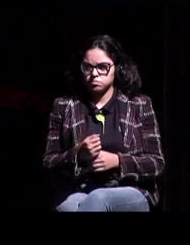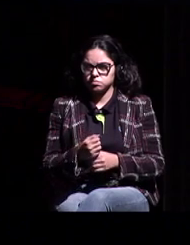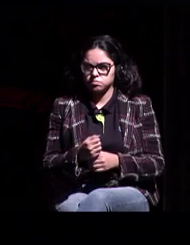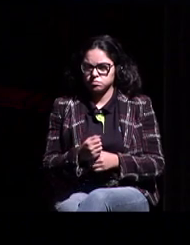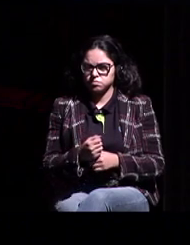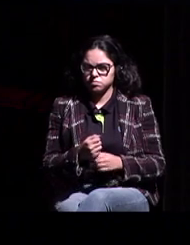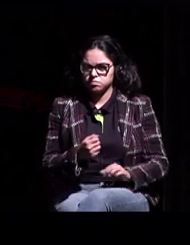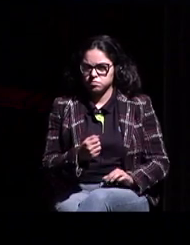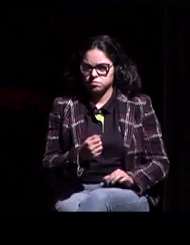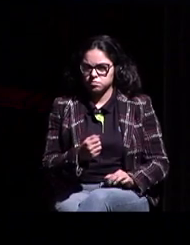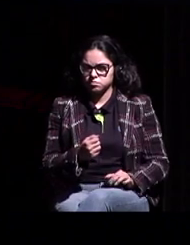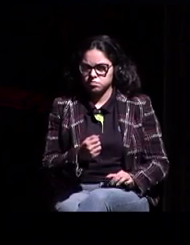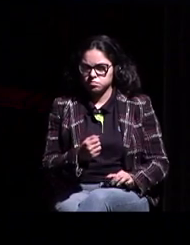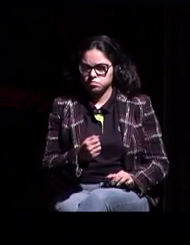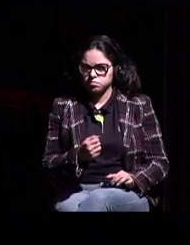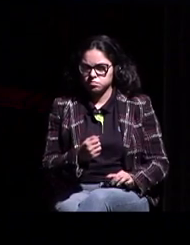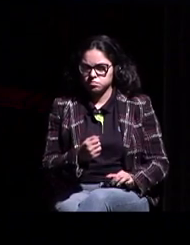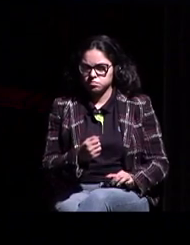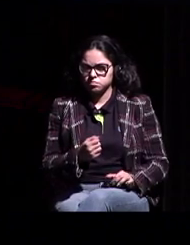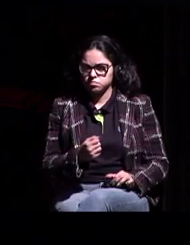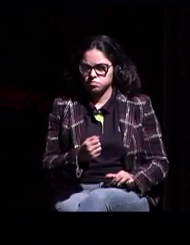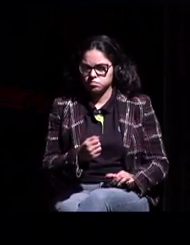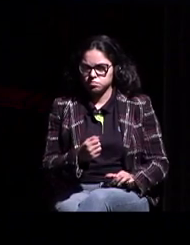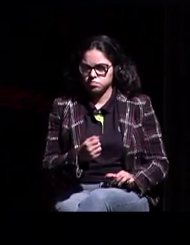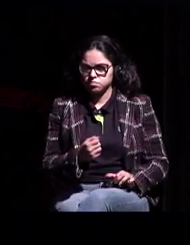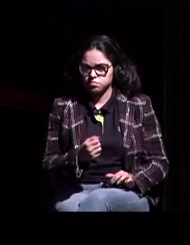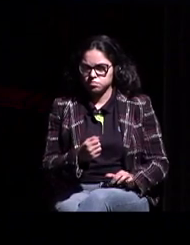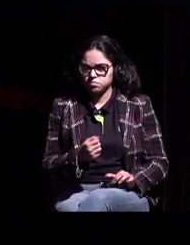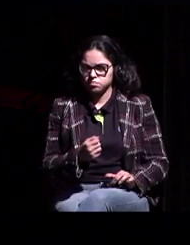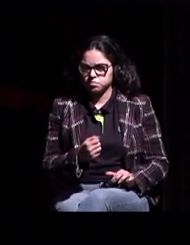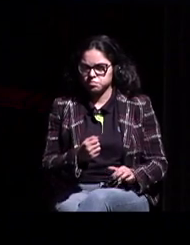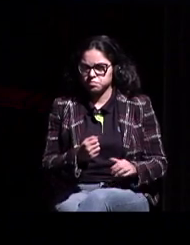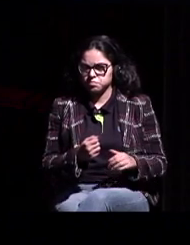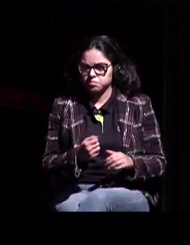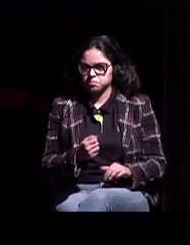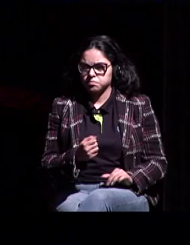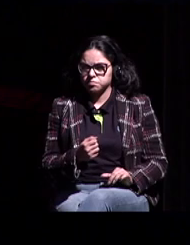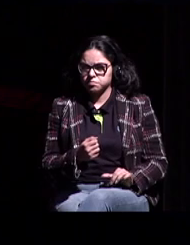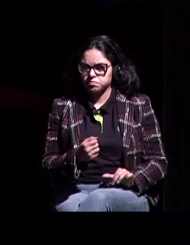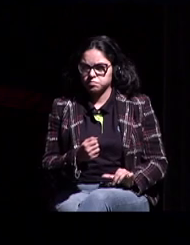We see that also in other places labor is under pressure, generally speaking,